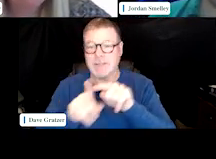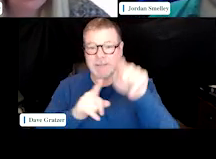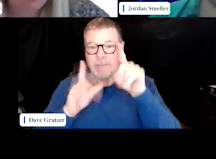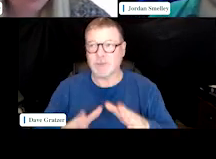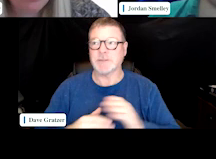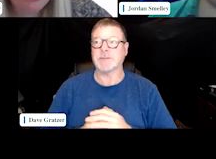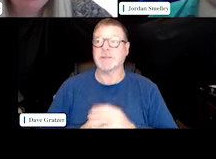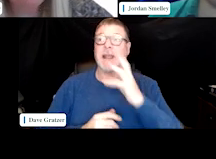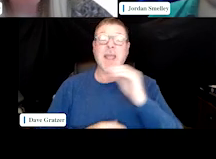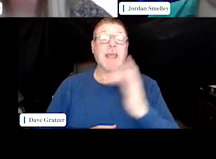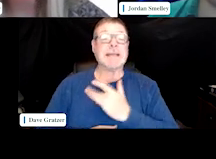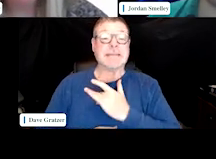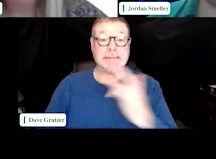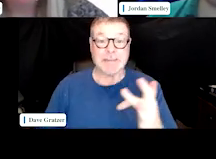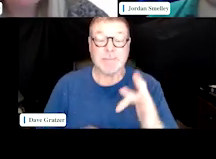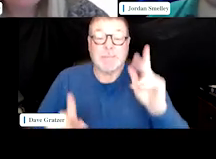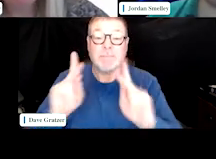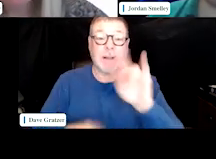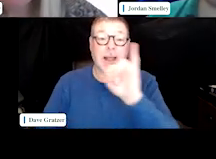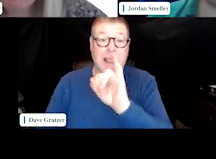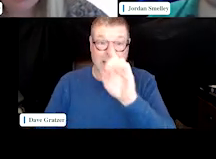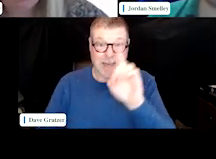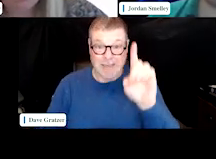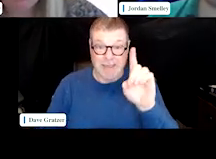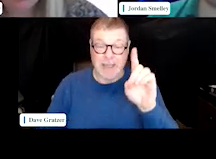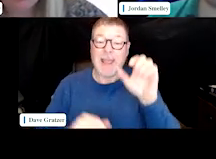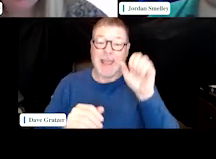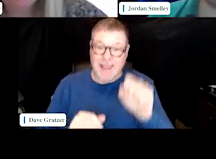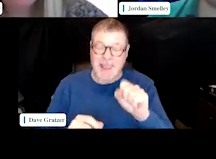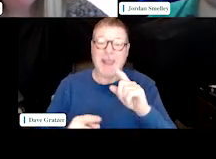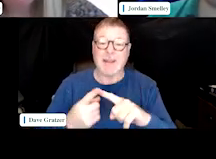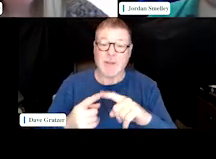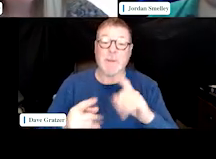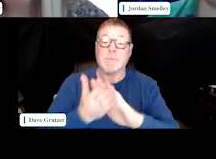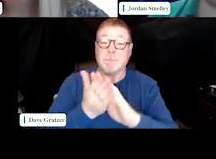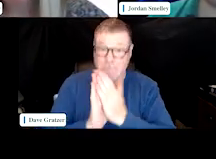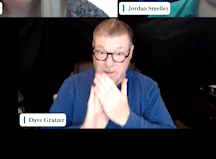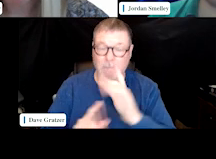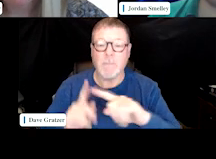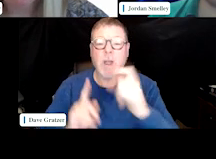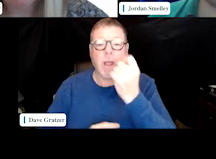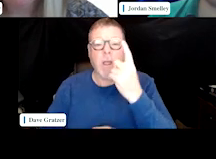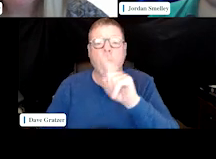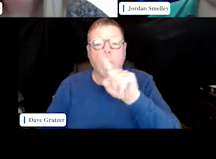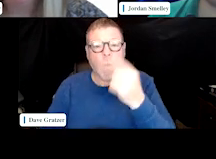And then typically, people with IDD can become a peer support specialist, but only if they already have the co-occurring